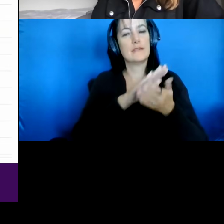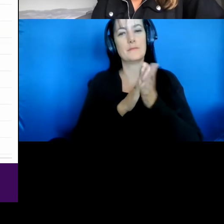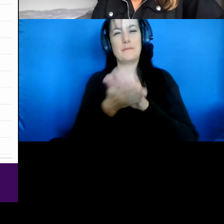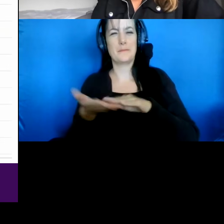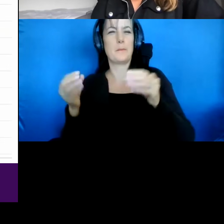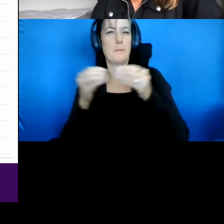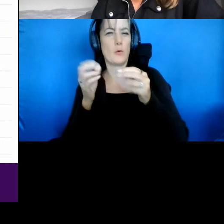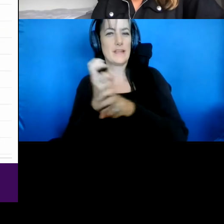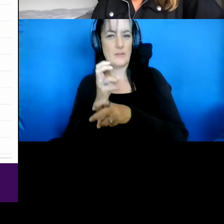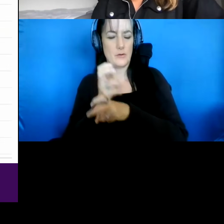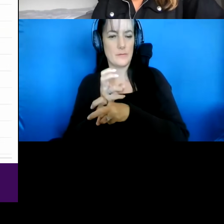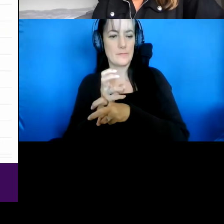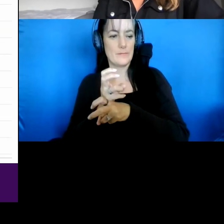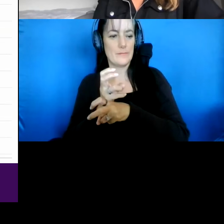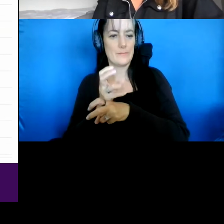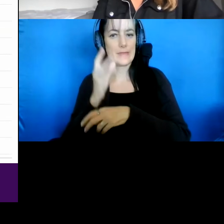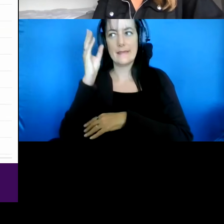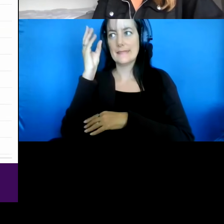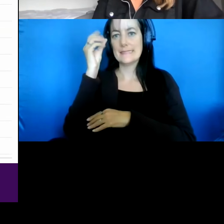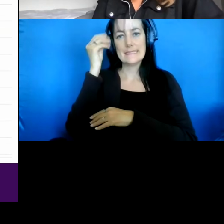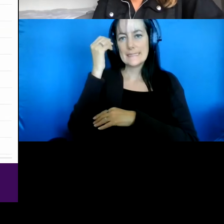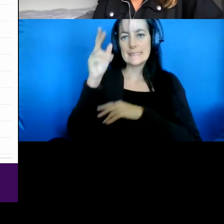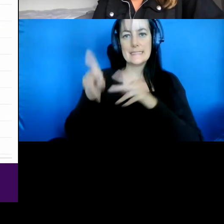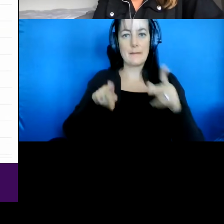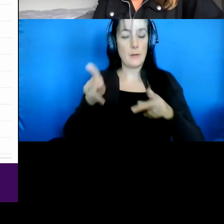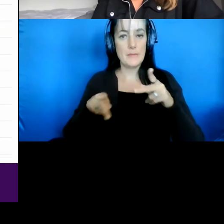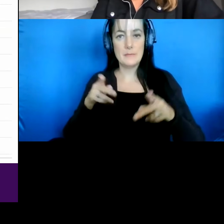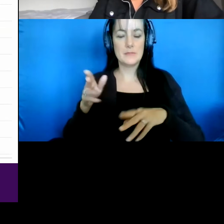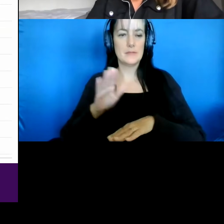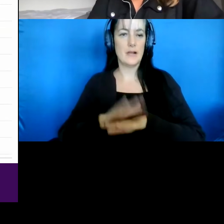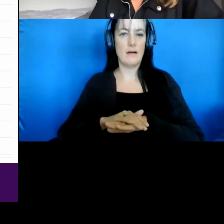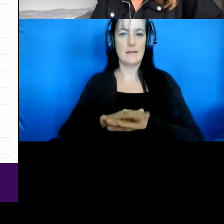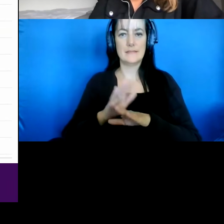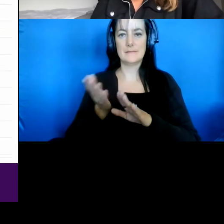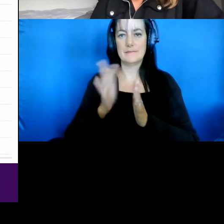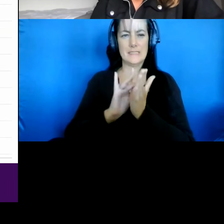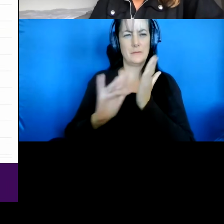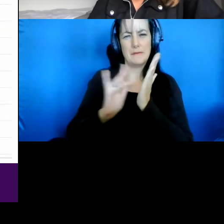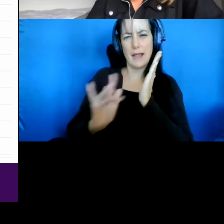about people on a trackpad where you only have a certain amount of area to move. Sometimes